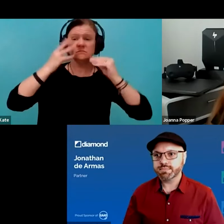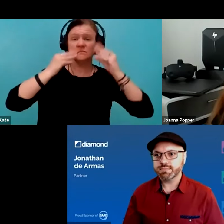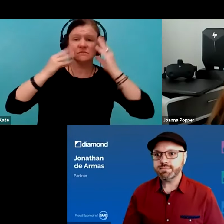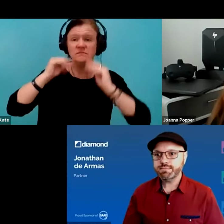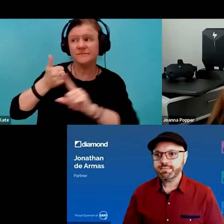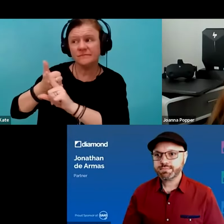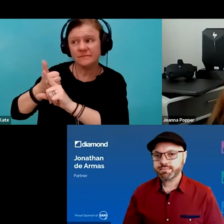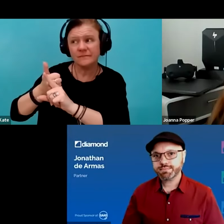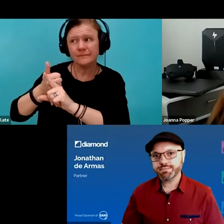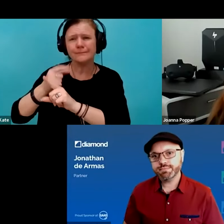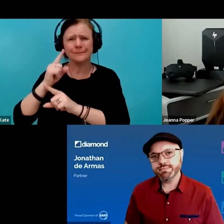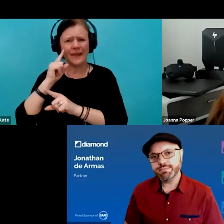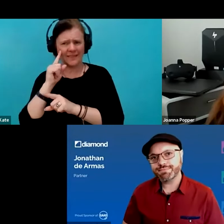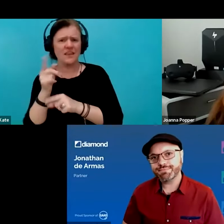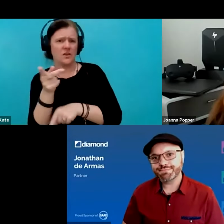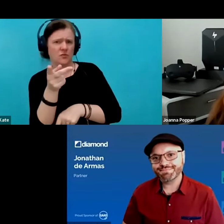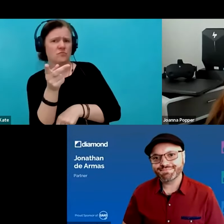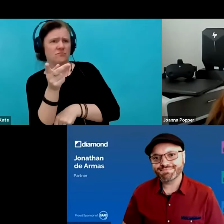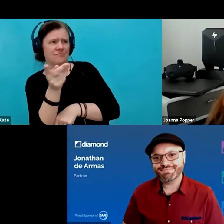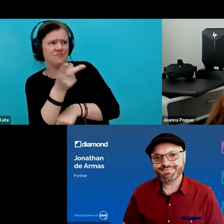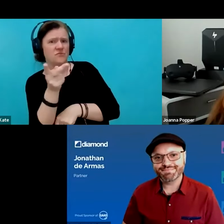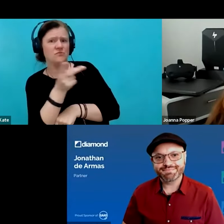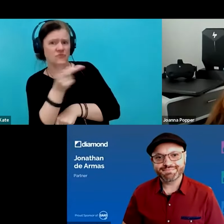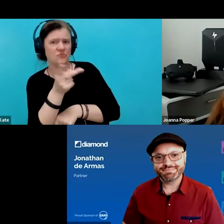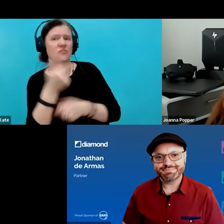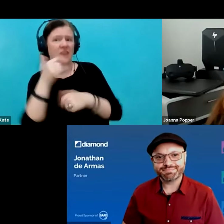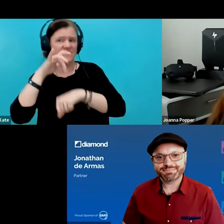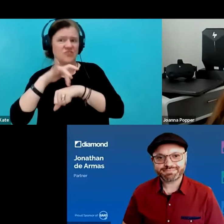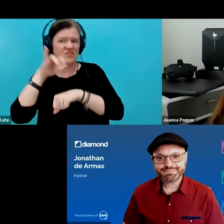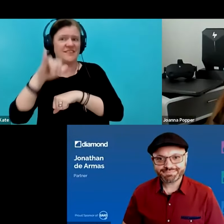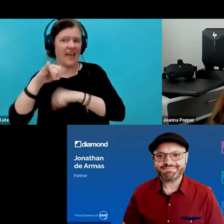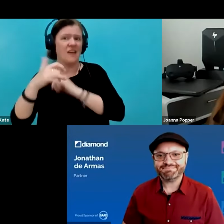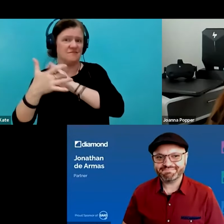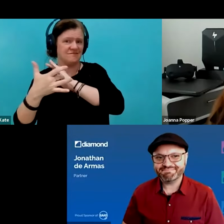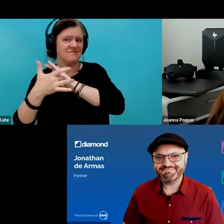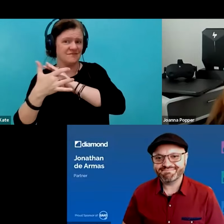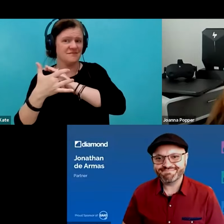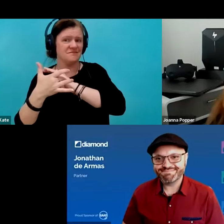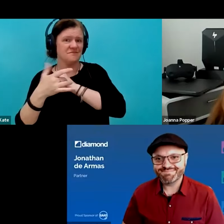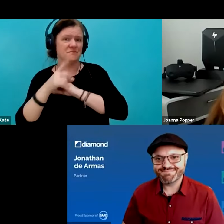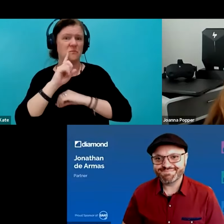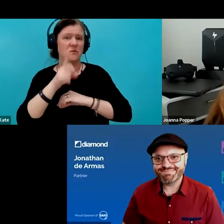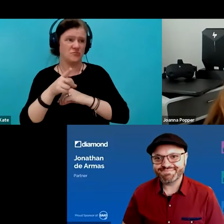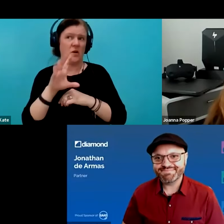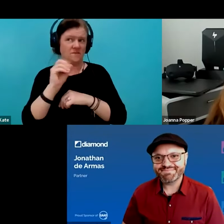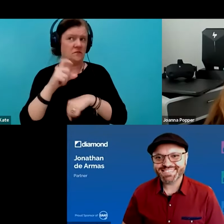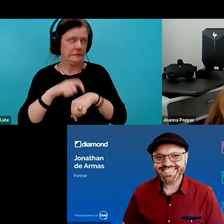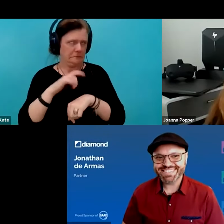I assume Christina and Joanna have not only tried positron. Chadwick Turner: Once or twice, but probably 50 times probably one of their